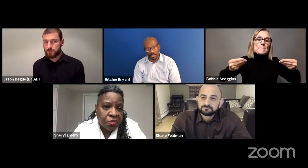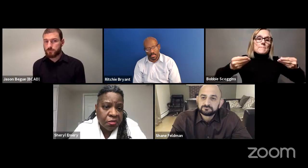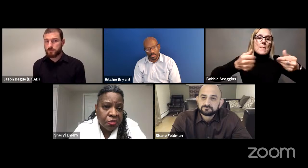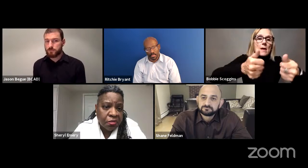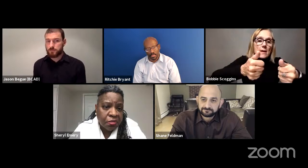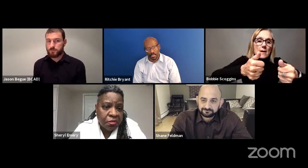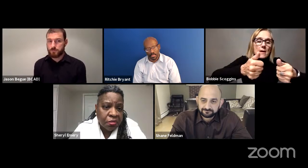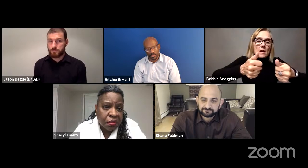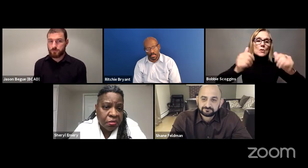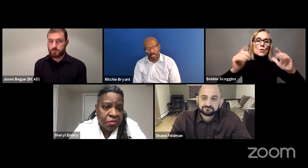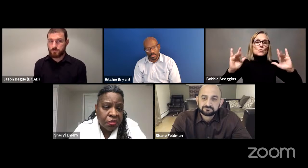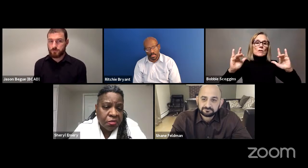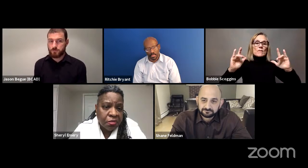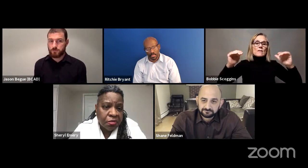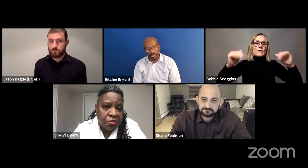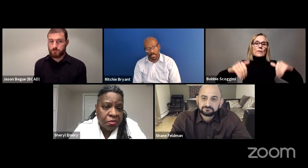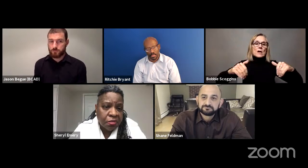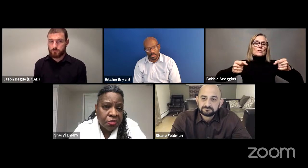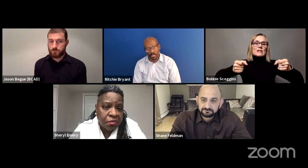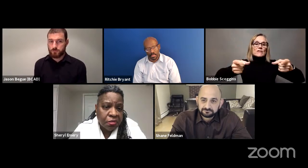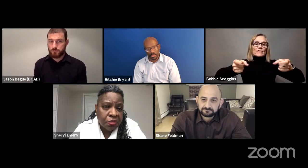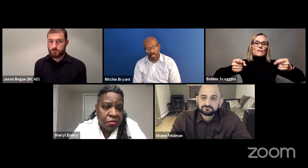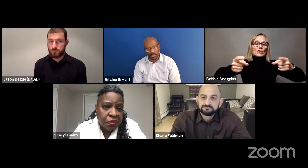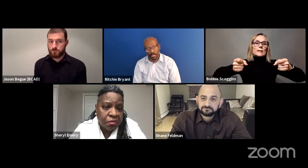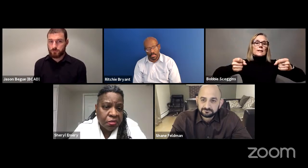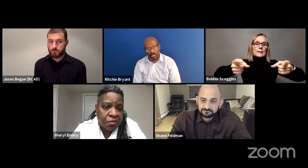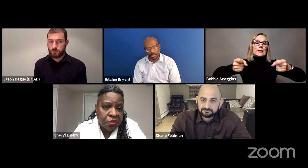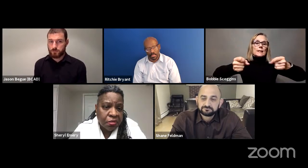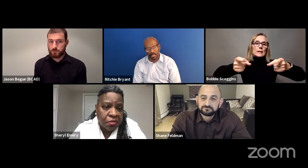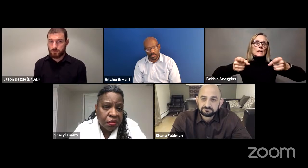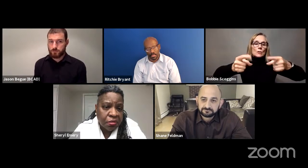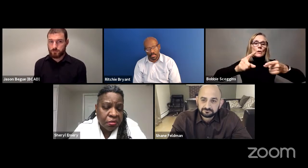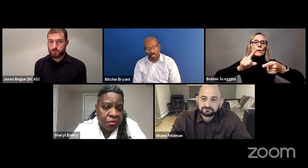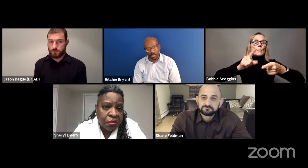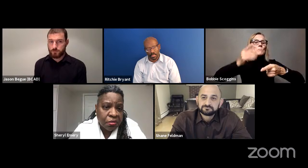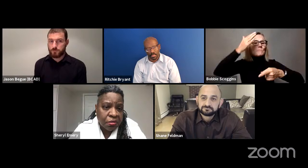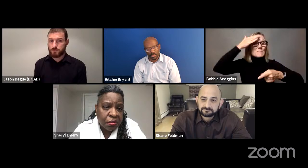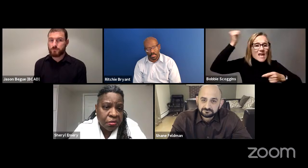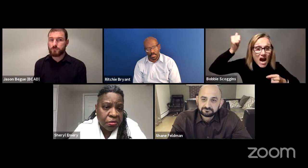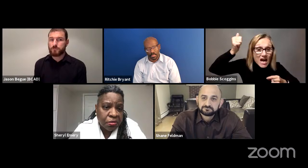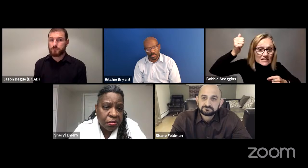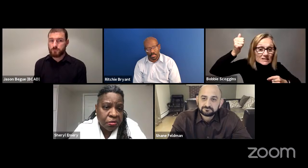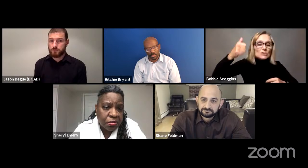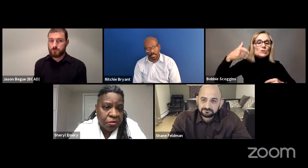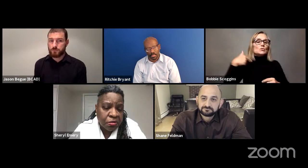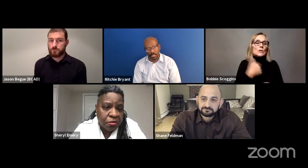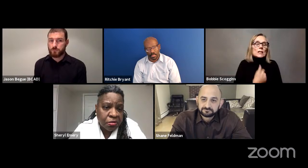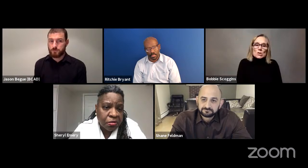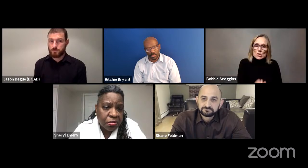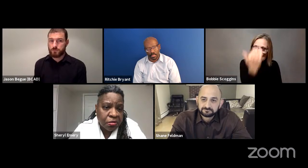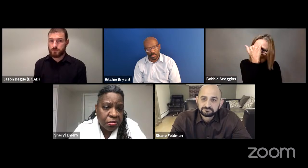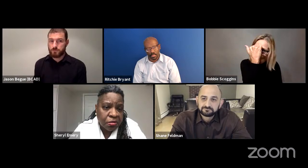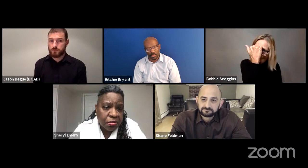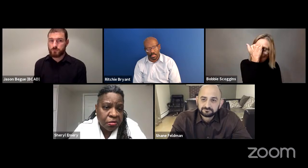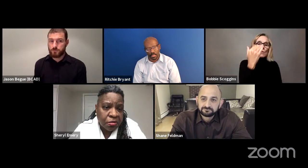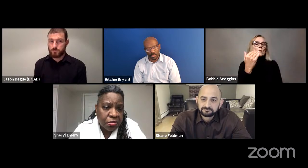VR paid for that. Also the Department of Licensure contributes to that fund. The reason for that